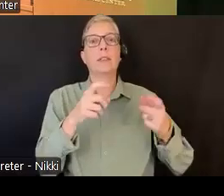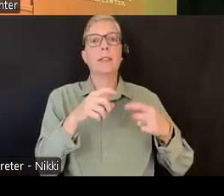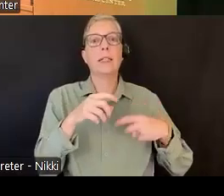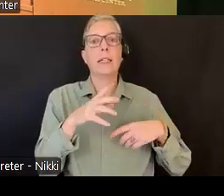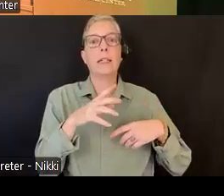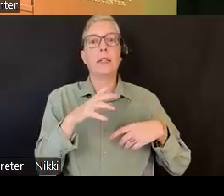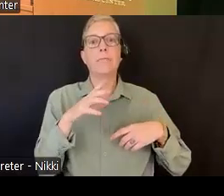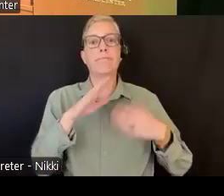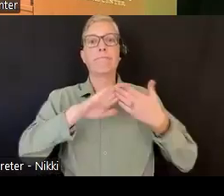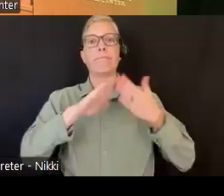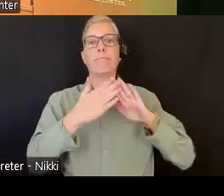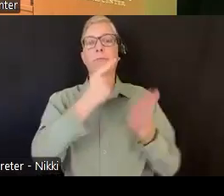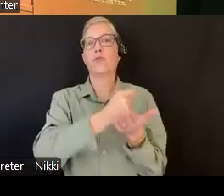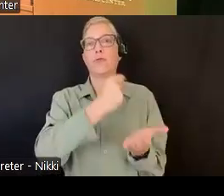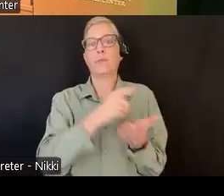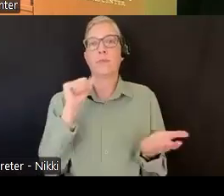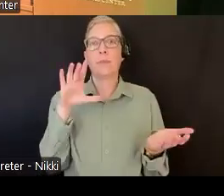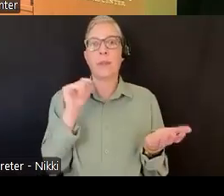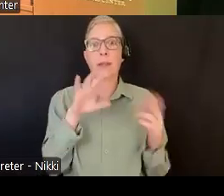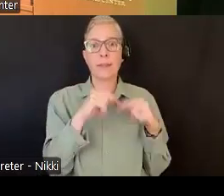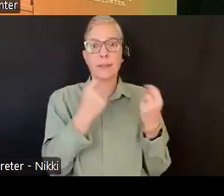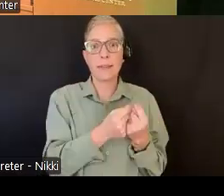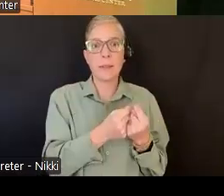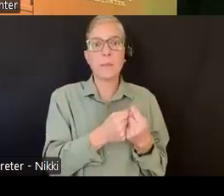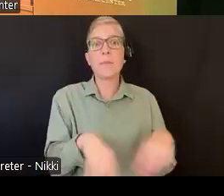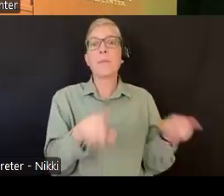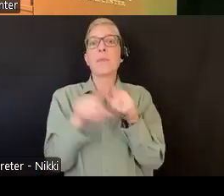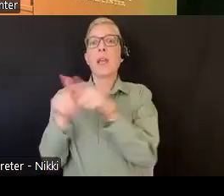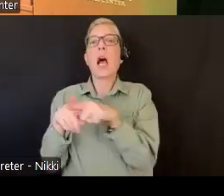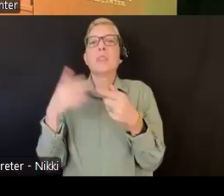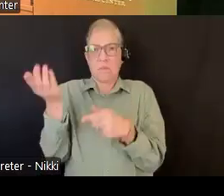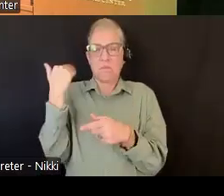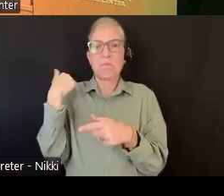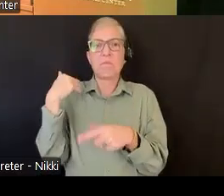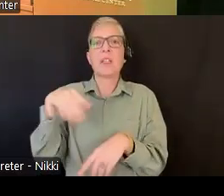Integrated Services Agency in Los Angeles County. Um, and currently he provides psychiatric care,